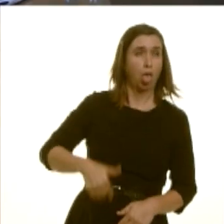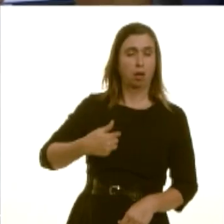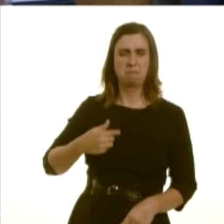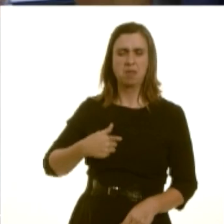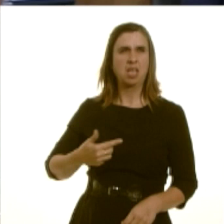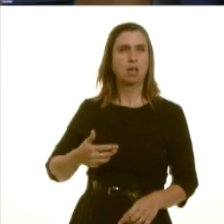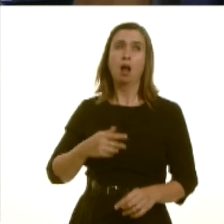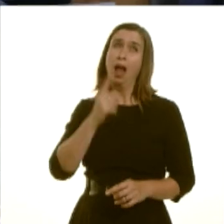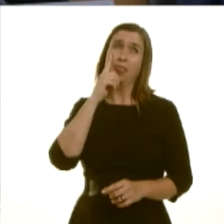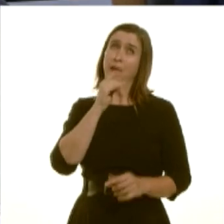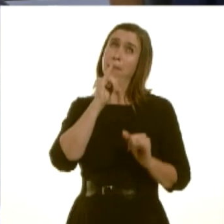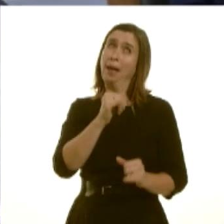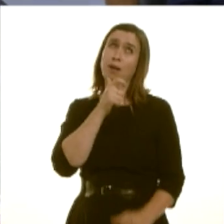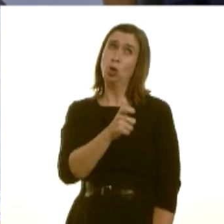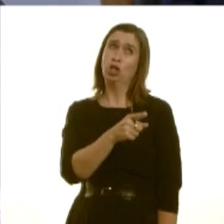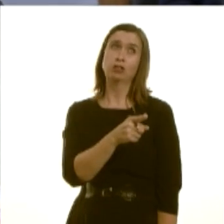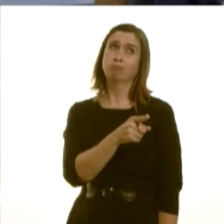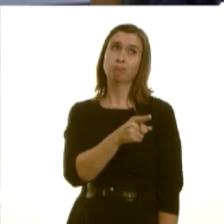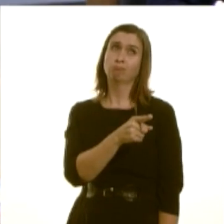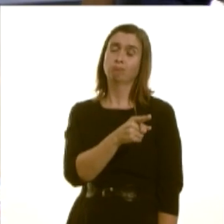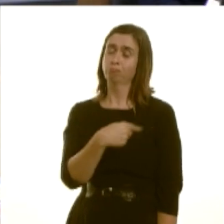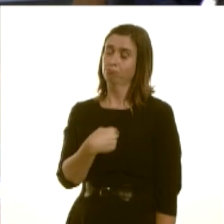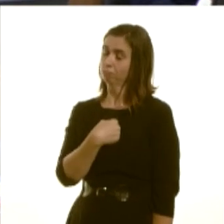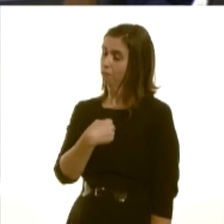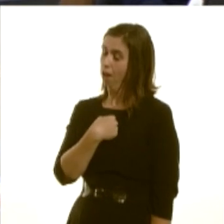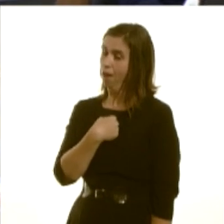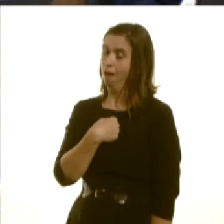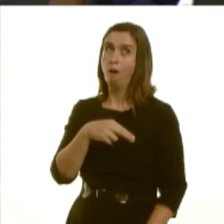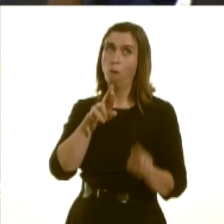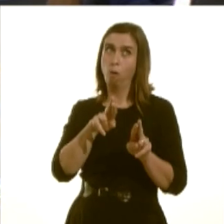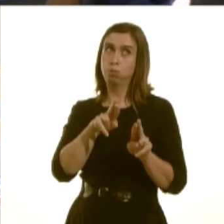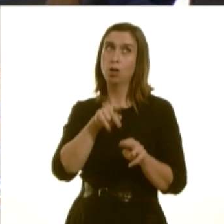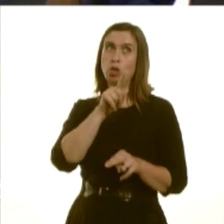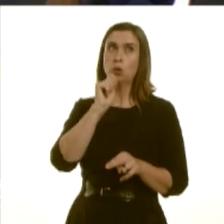unfortunate and I do hope that greater thought will be given—as indeed Simon Thomas did